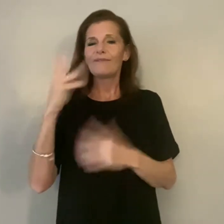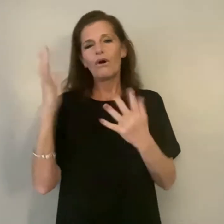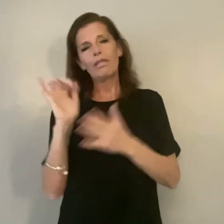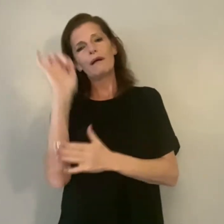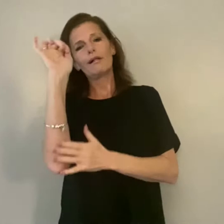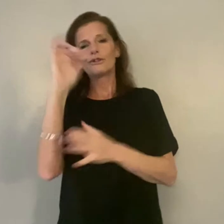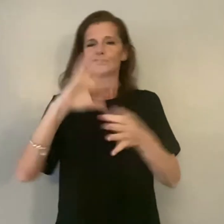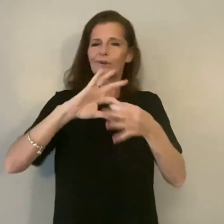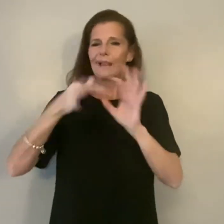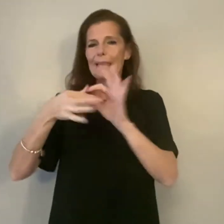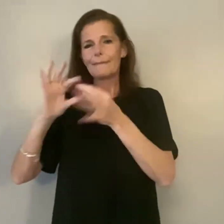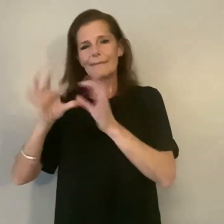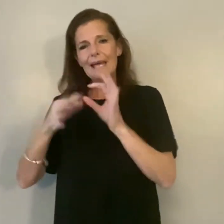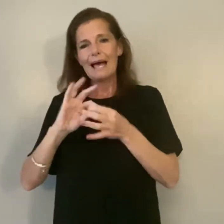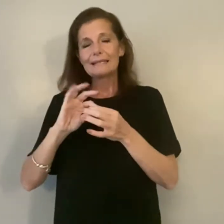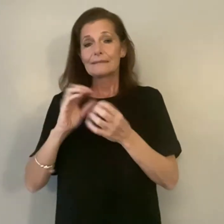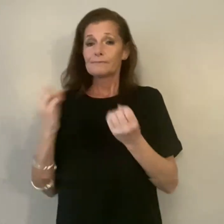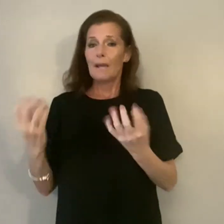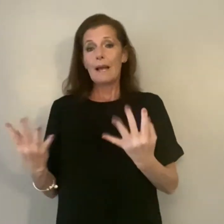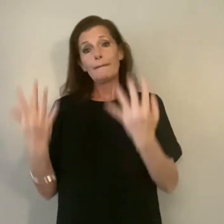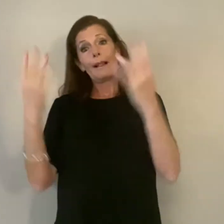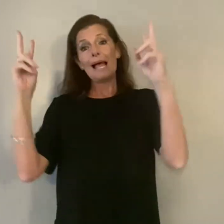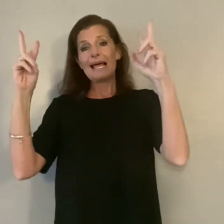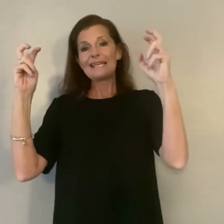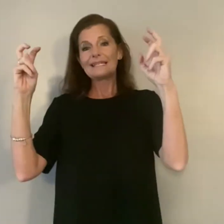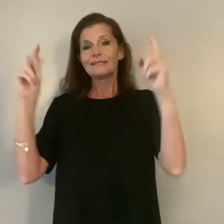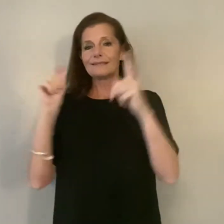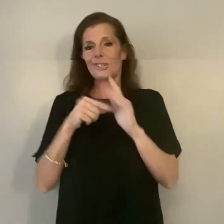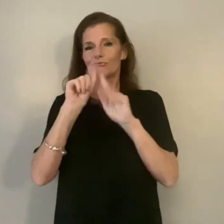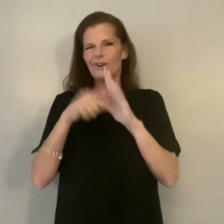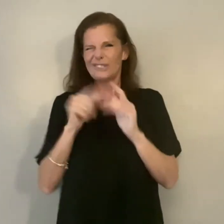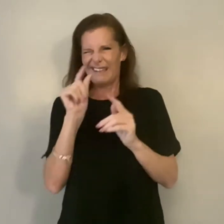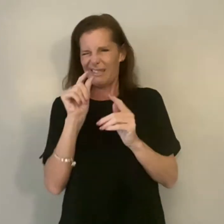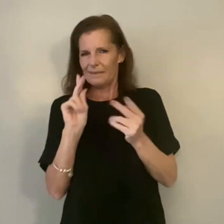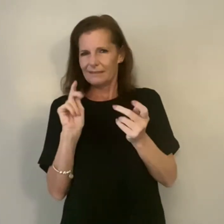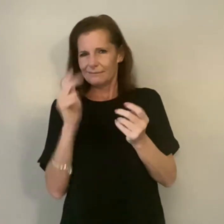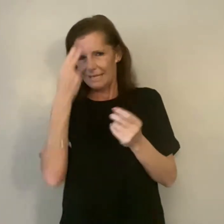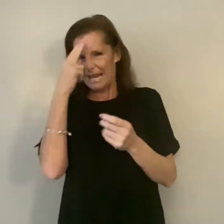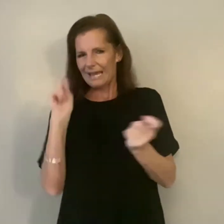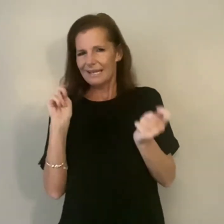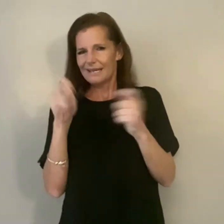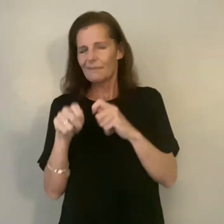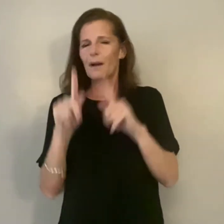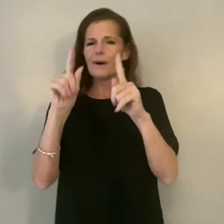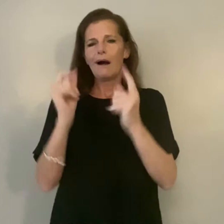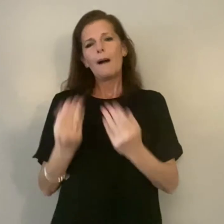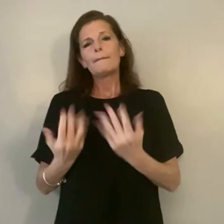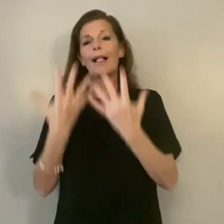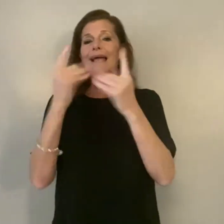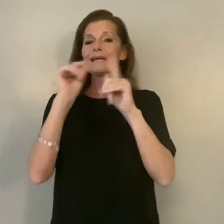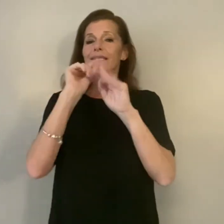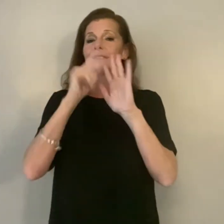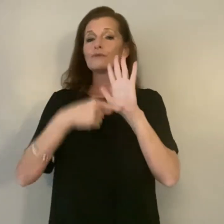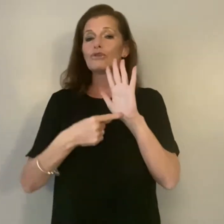or the Cultural Olympiad. And the idea for Blaze the project actually had a slightly different title about then but Blaze the project